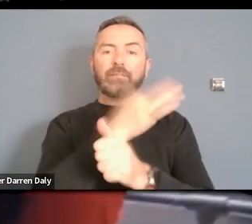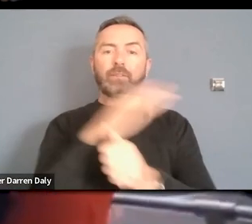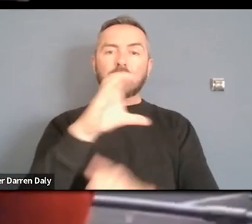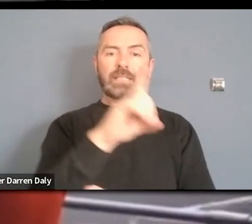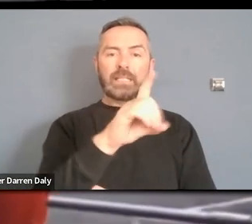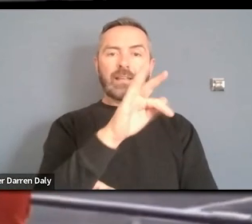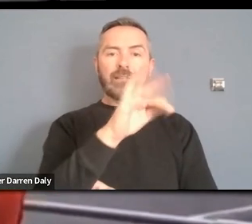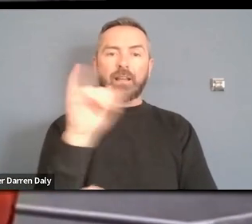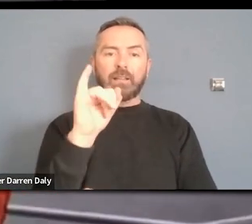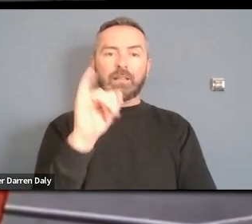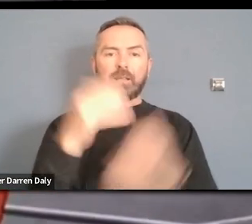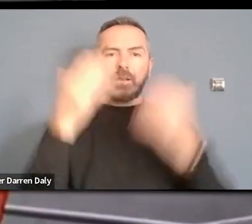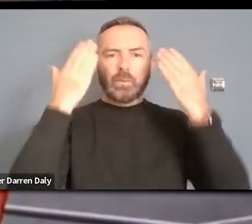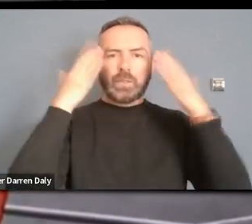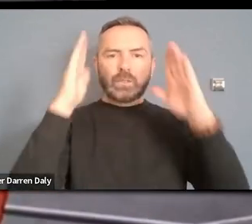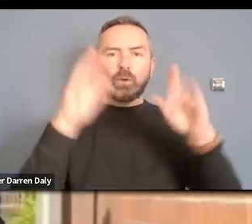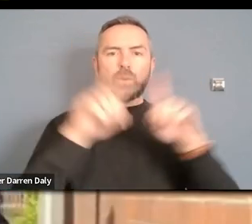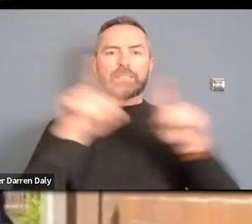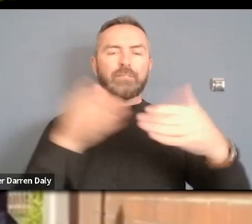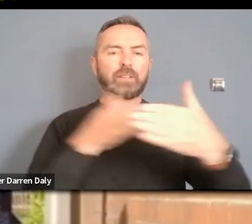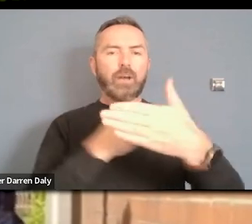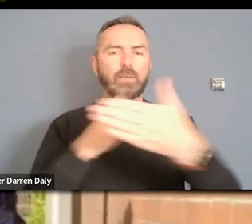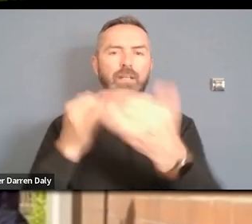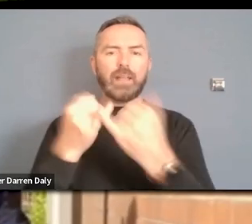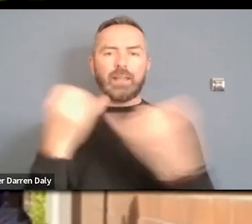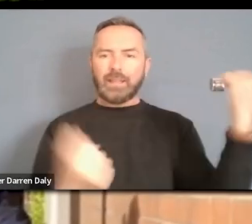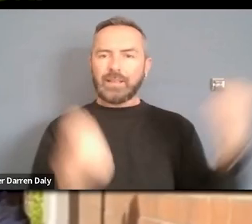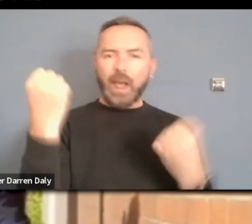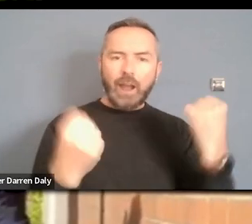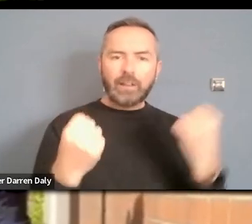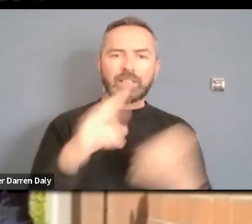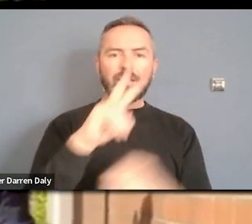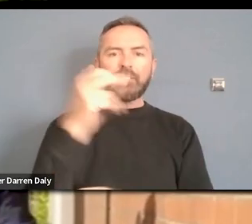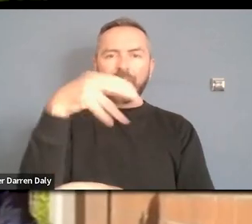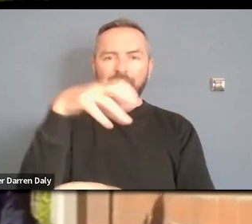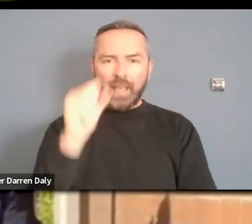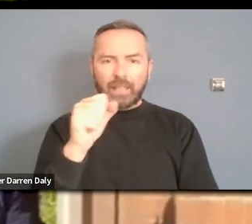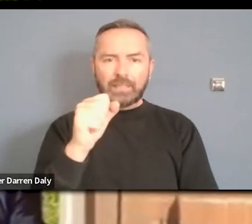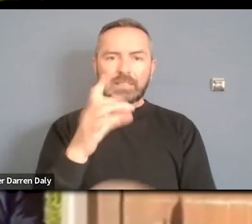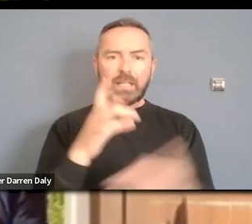We highlighted the obstacles such as cars and vans making it dangerous and